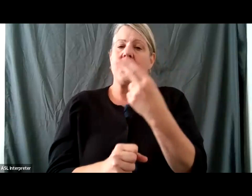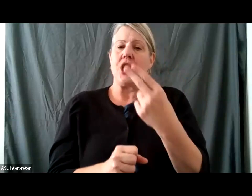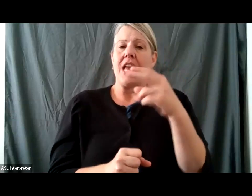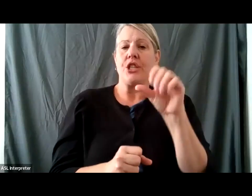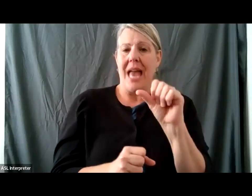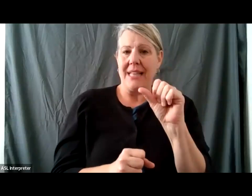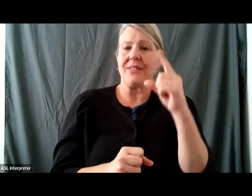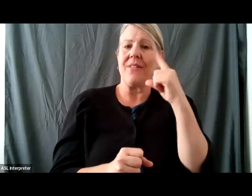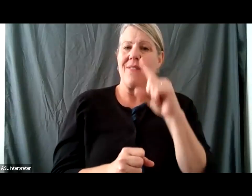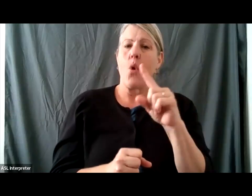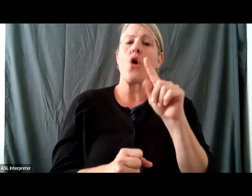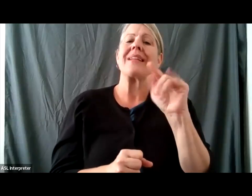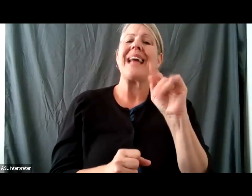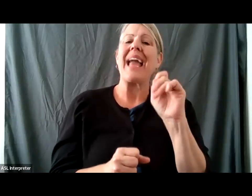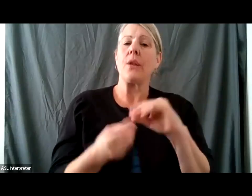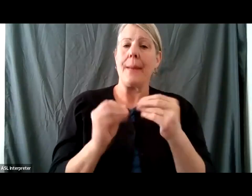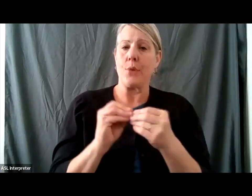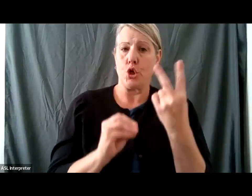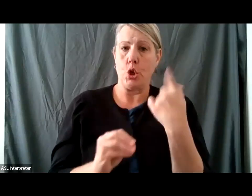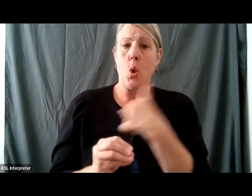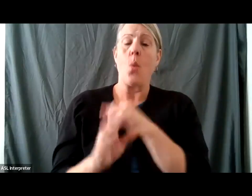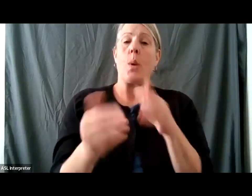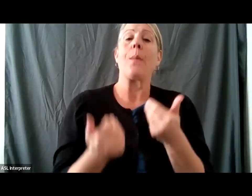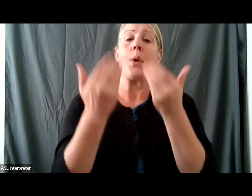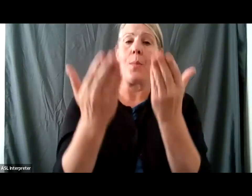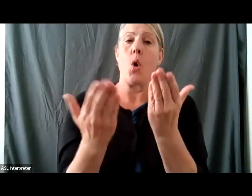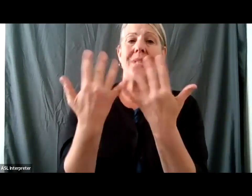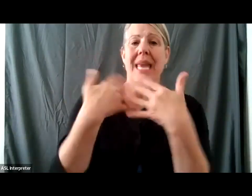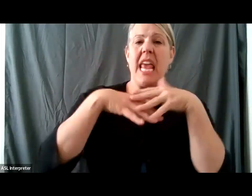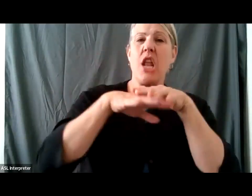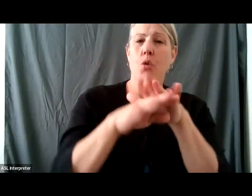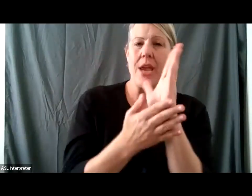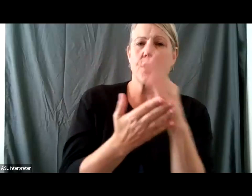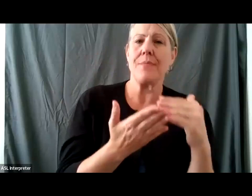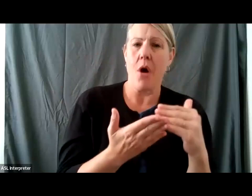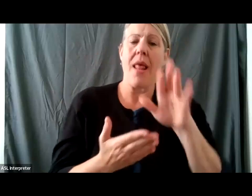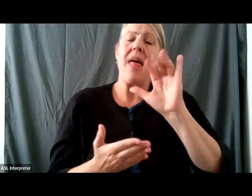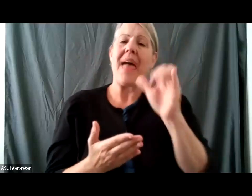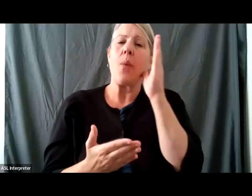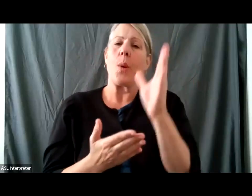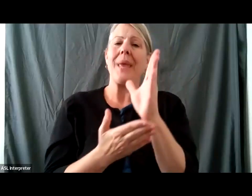So we're proposing a section on integration. This would be proposed section 84.76. That's proposed section 86.76.